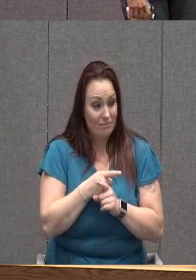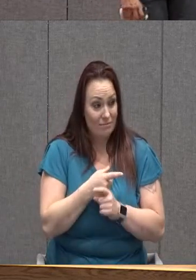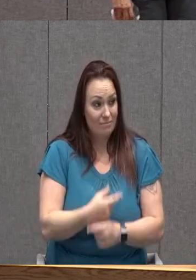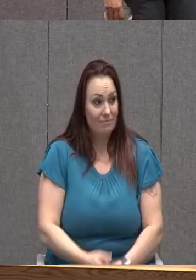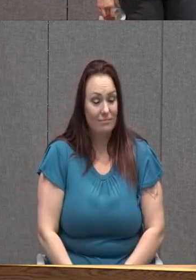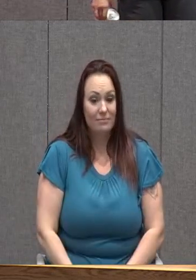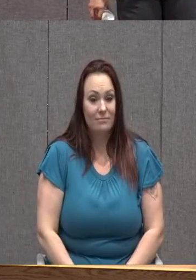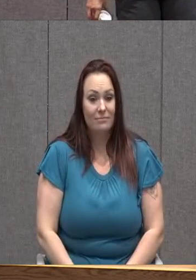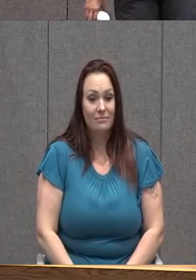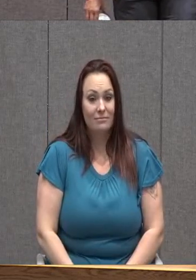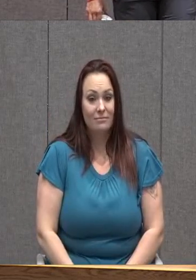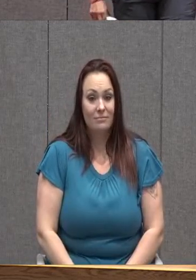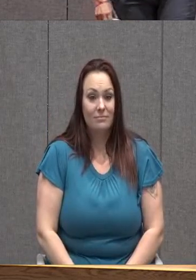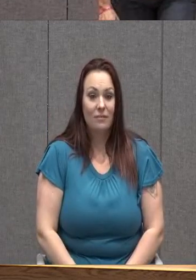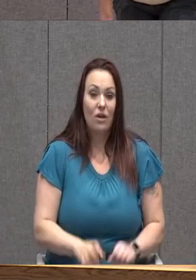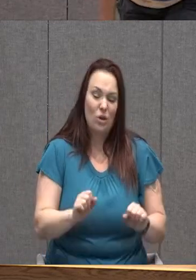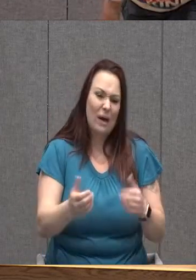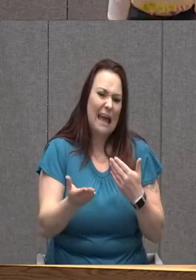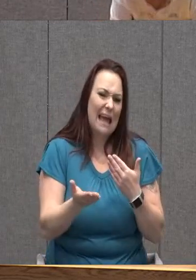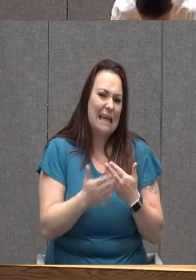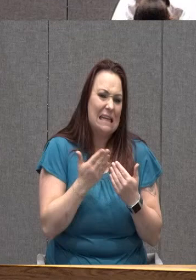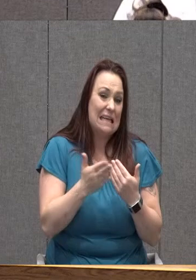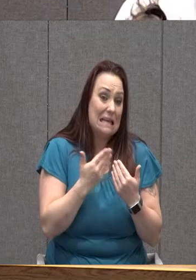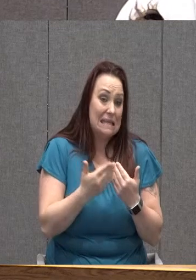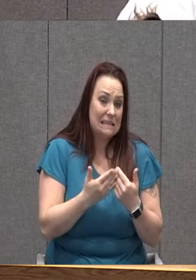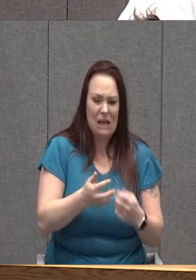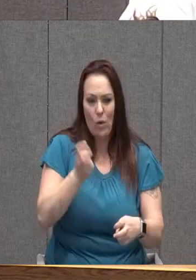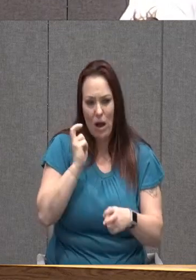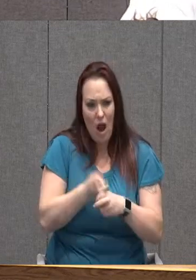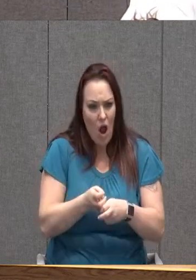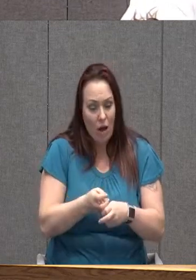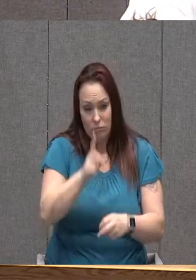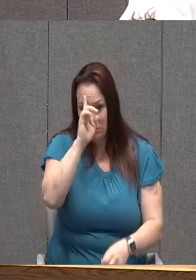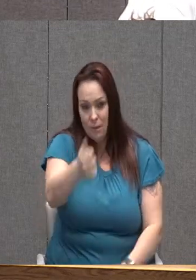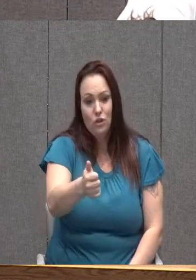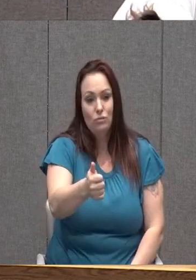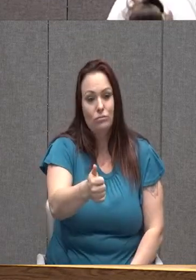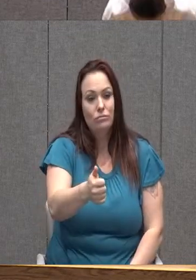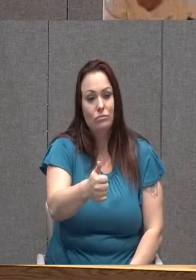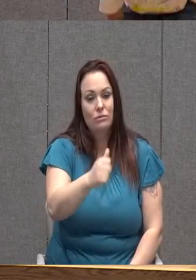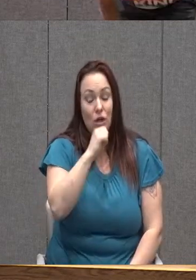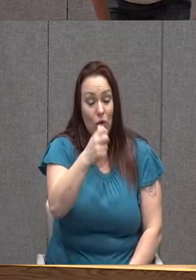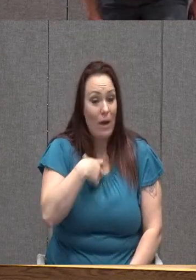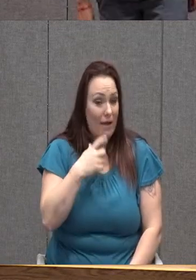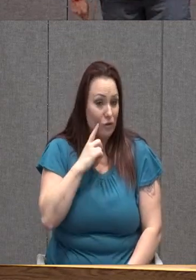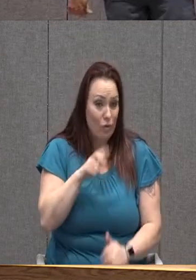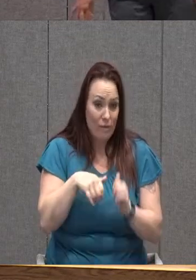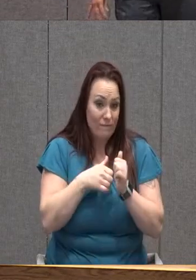you take it easy, or you go as hard as you would like. You don't have to try what we're doing, you go at